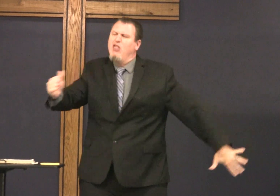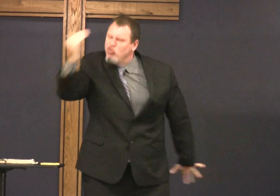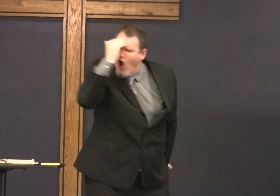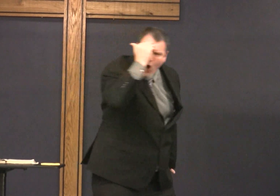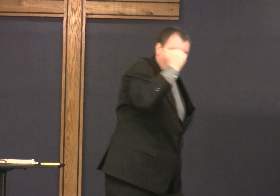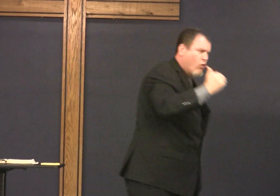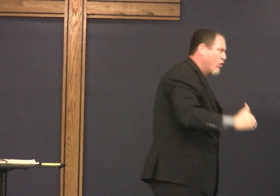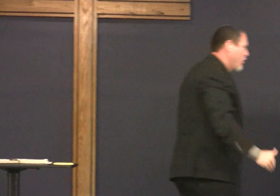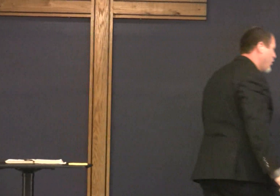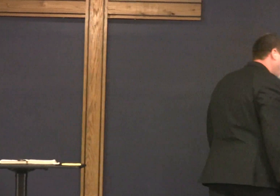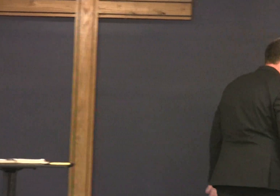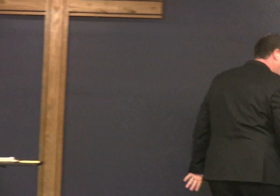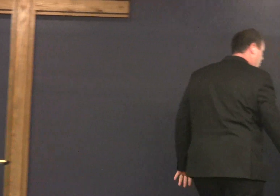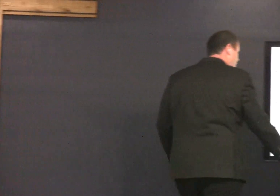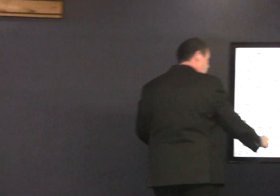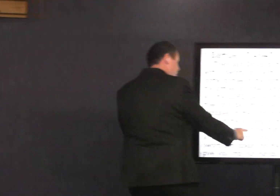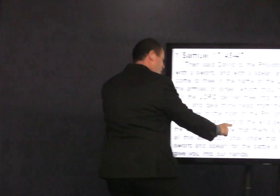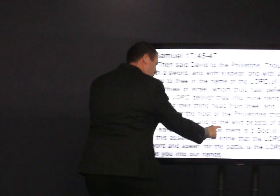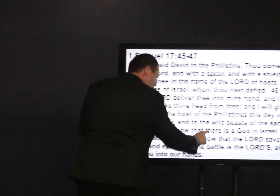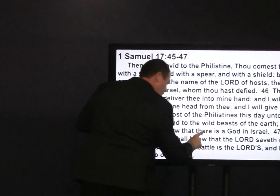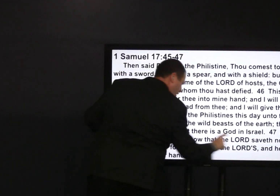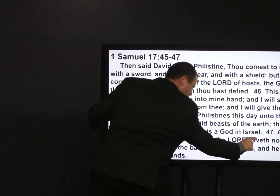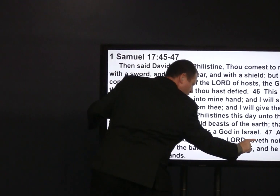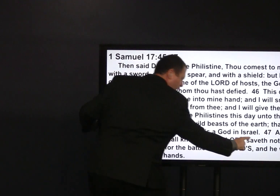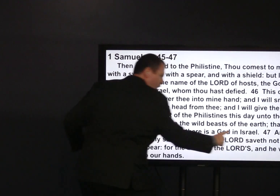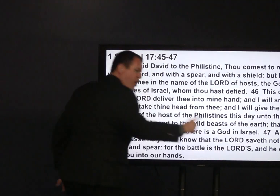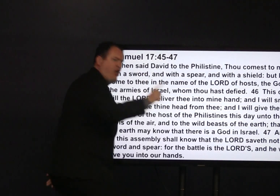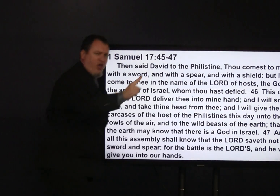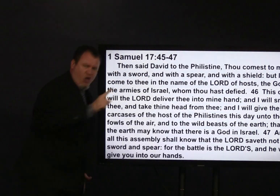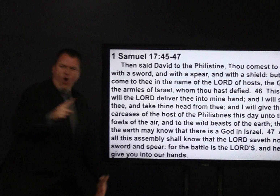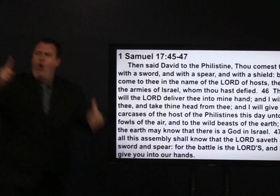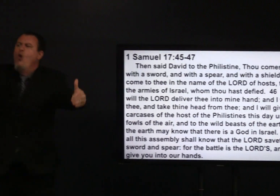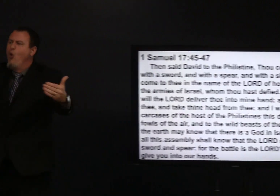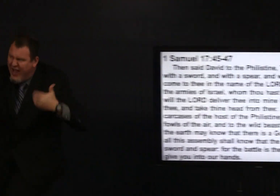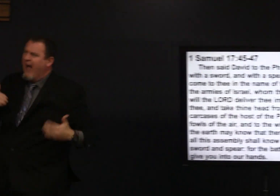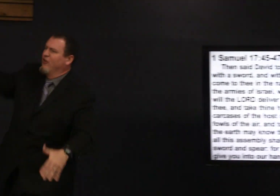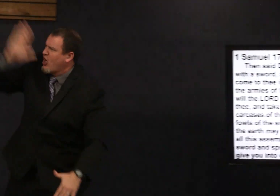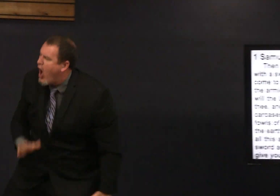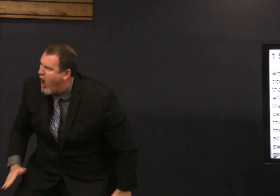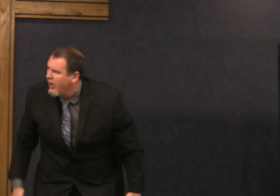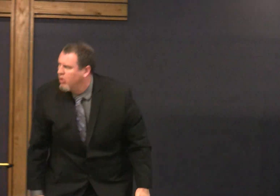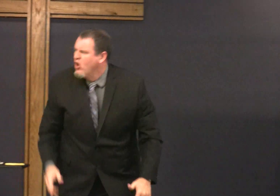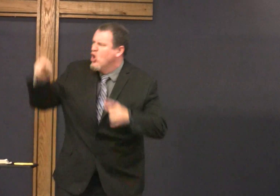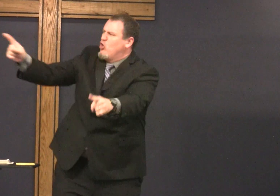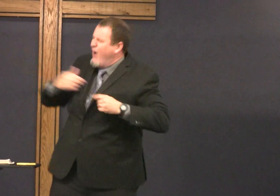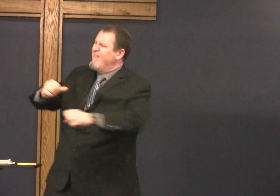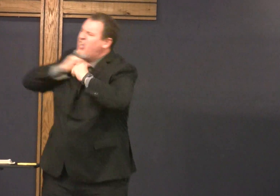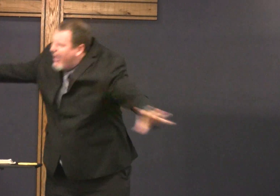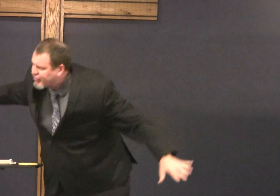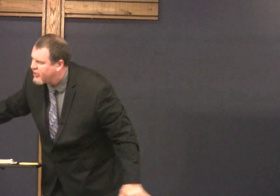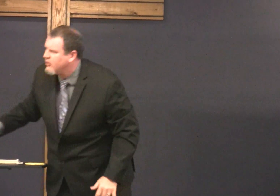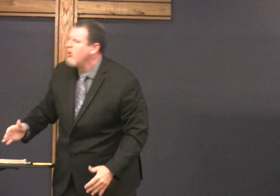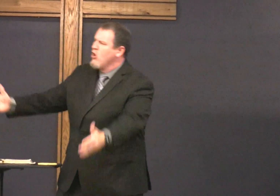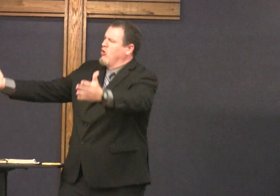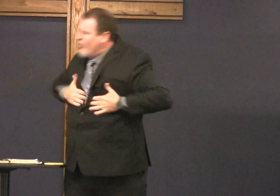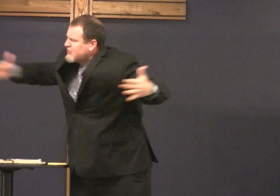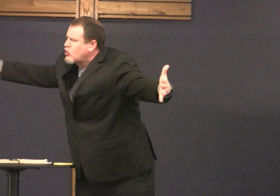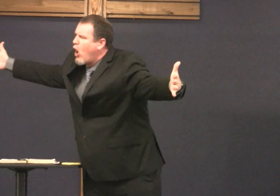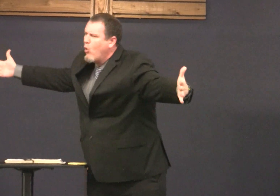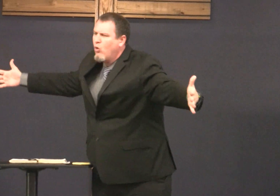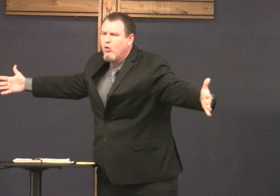and all the Earth will know that God is in Israel and you have nothing